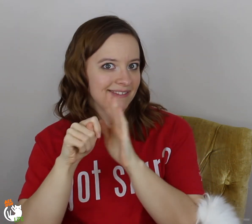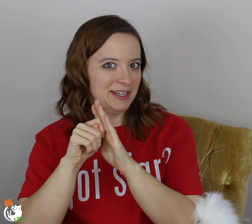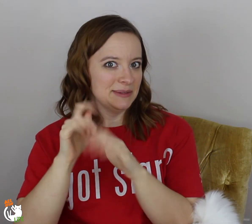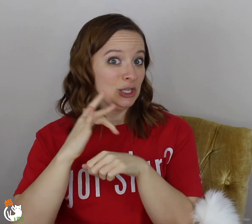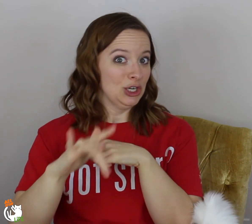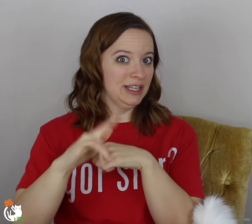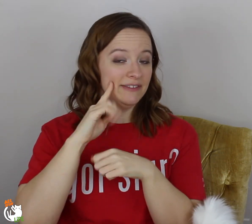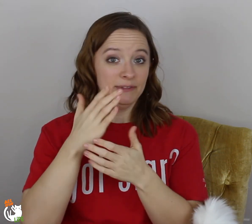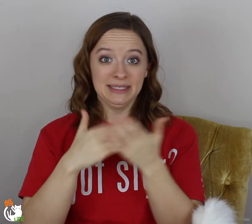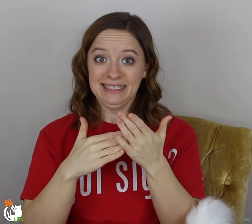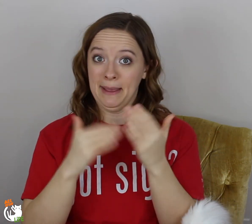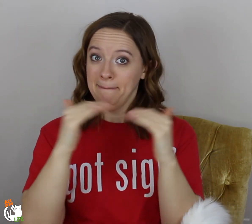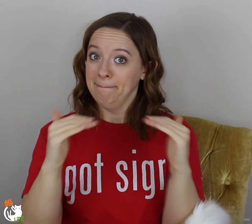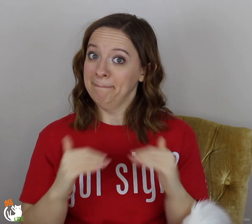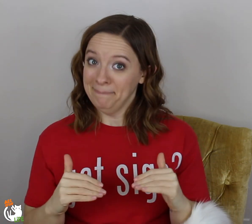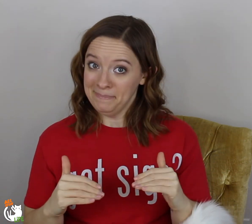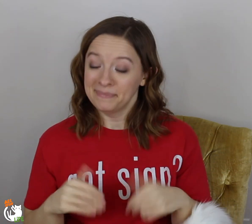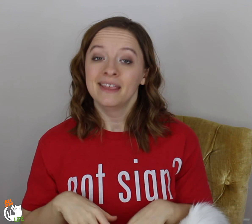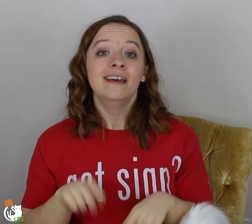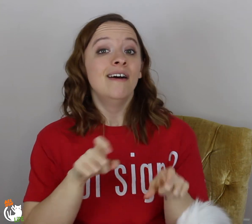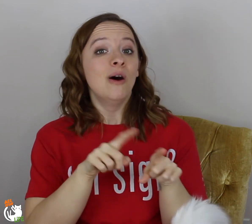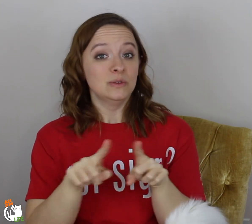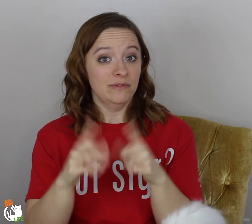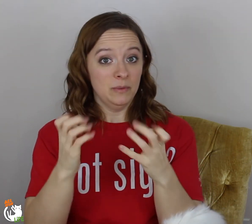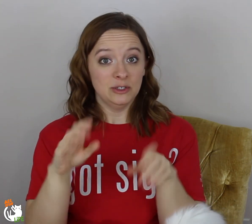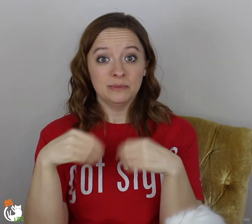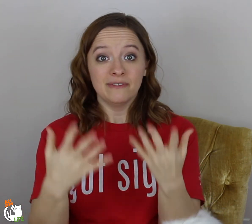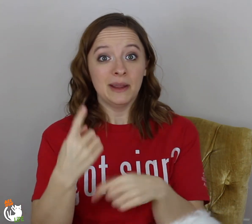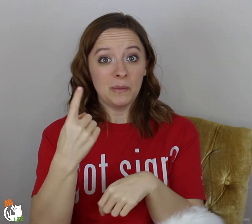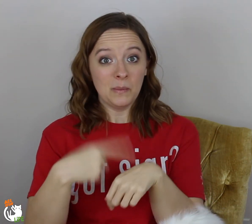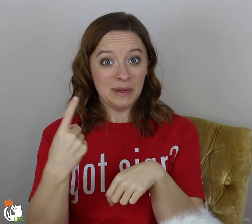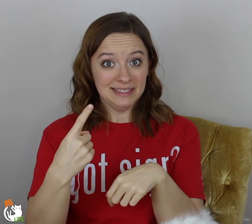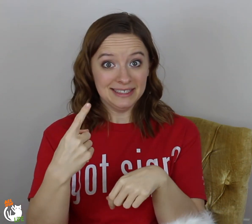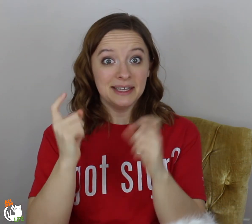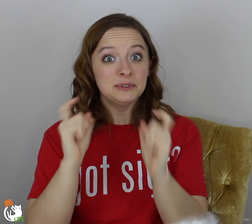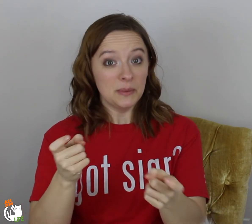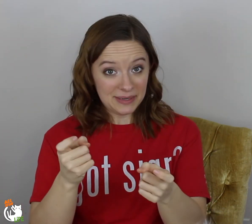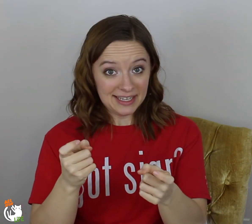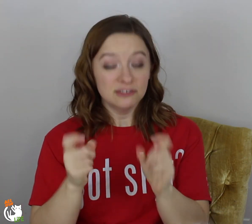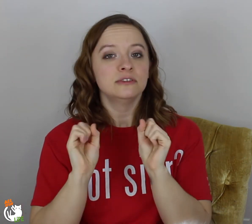You can see videos early on some of the levels. Also, if you want to provide a one time donation,